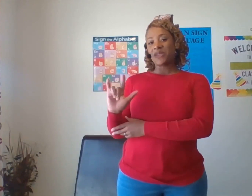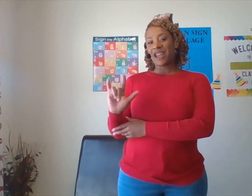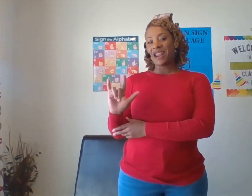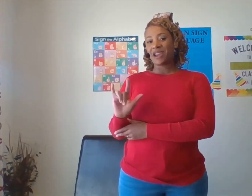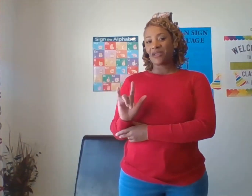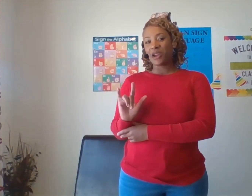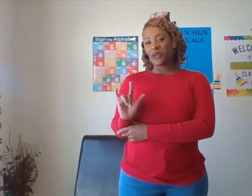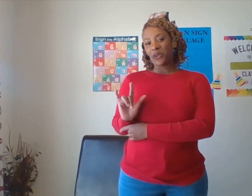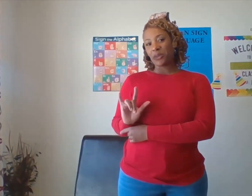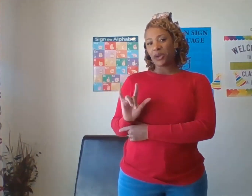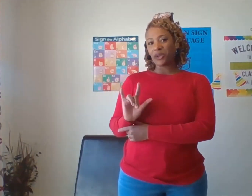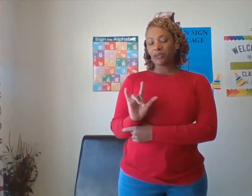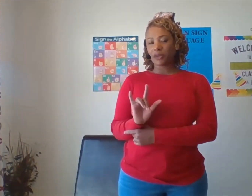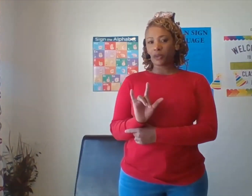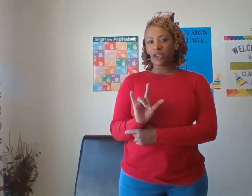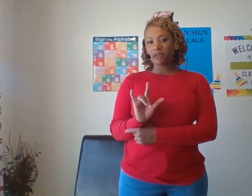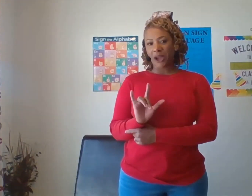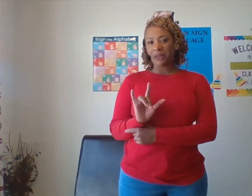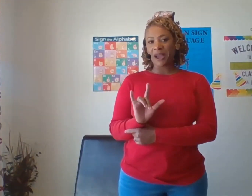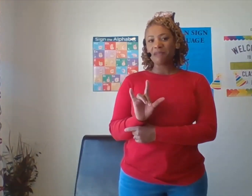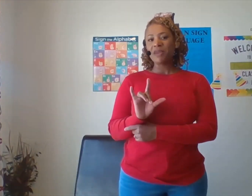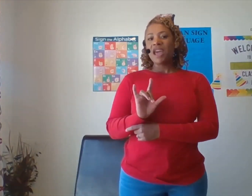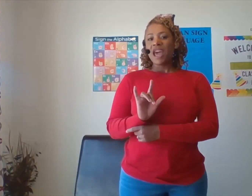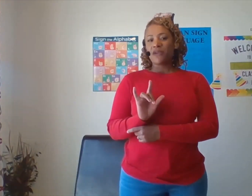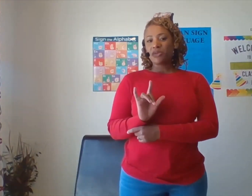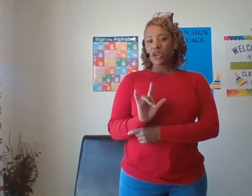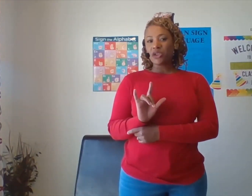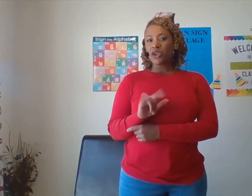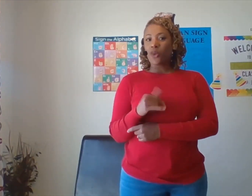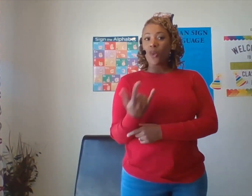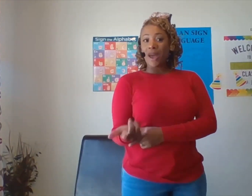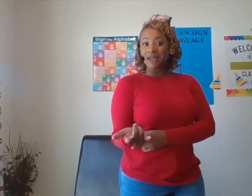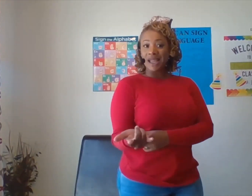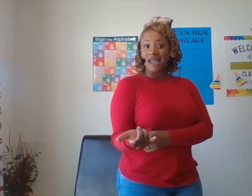that hand around if you're familiar with spider-man if you turn your web slinging